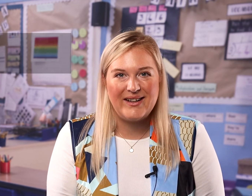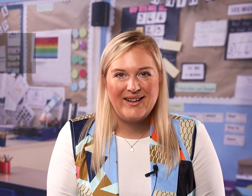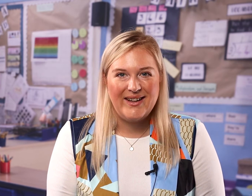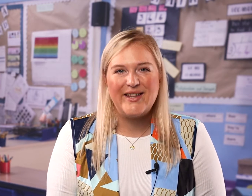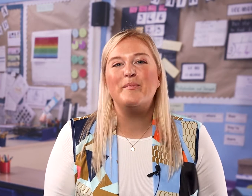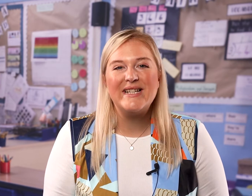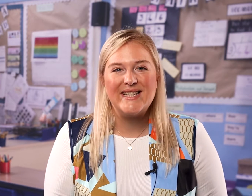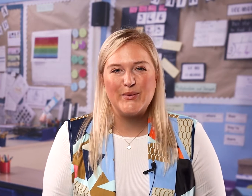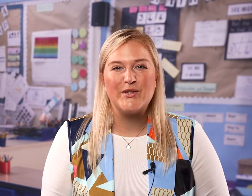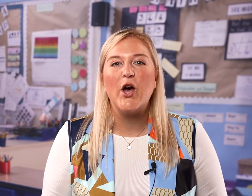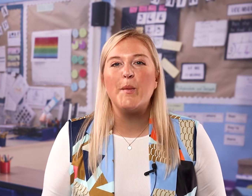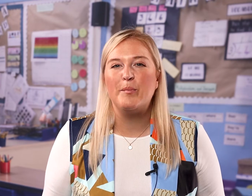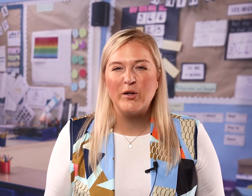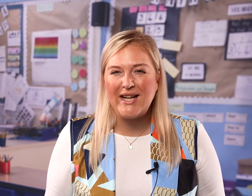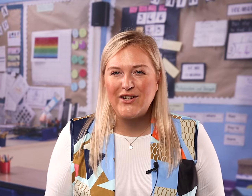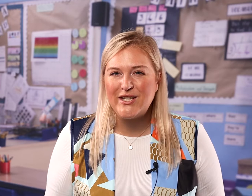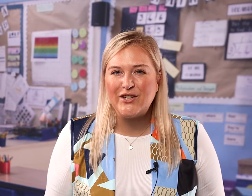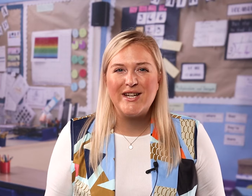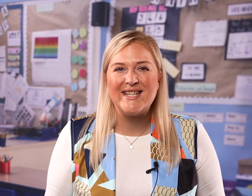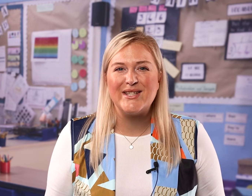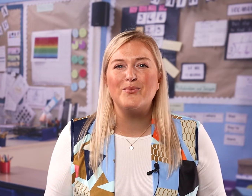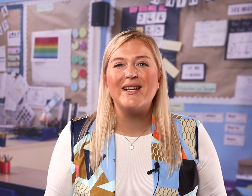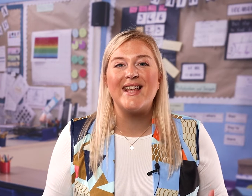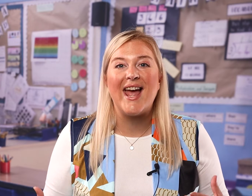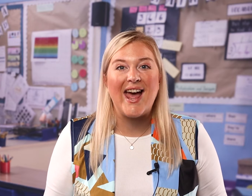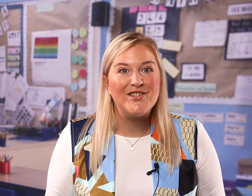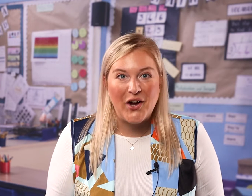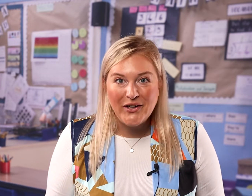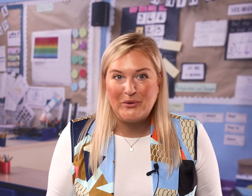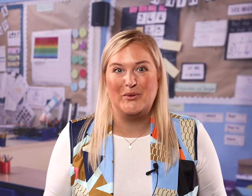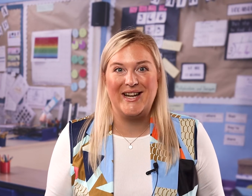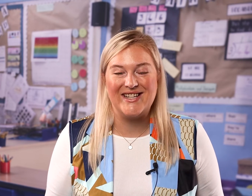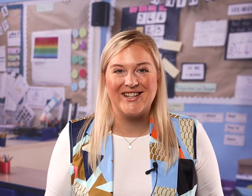Their ability to interpret body language increases as well as their hand-eye coordination.